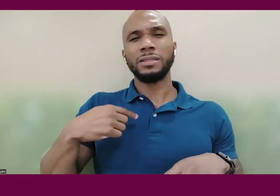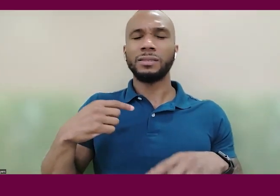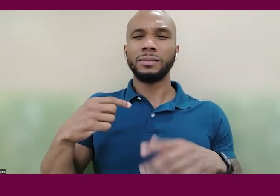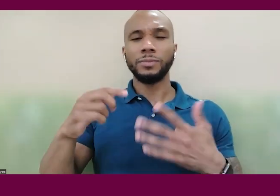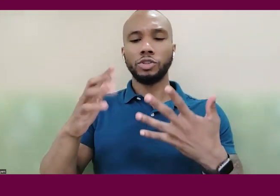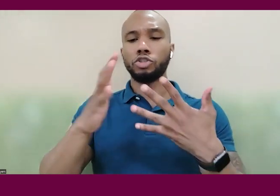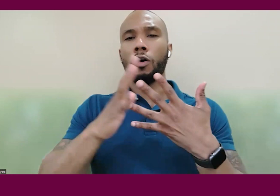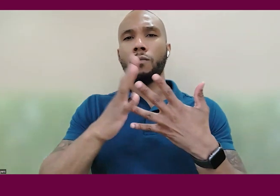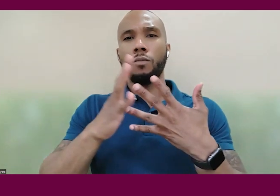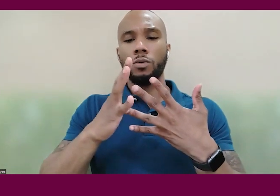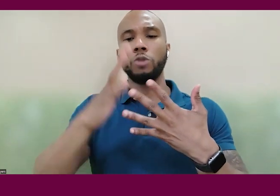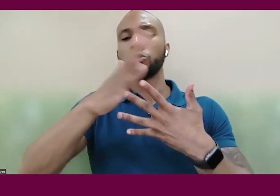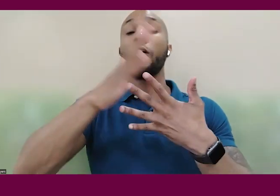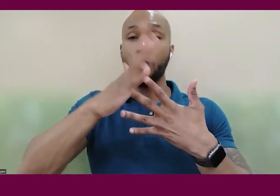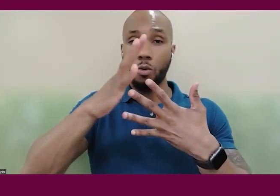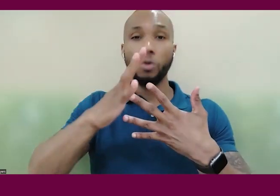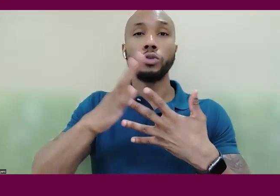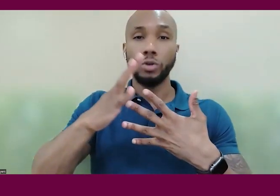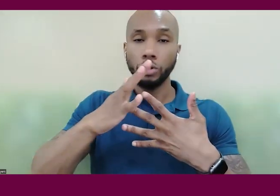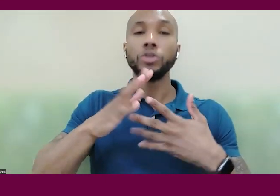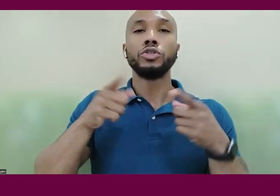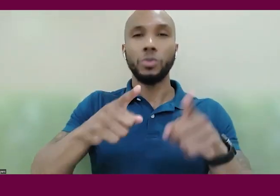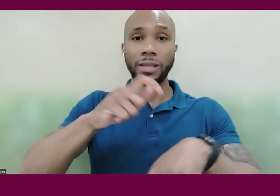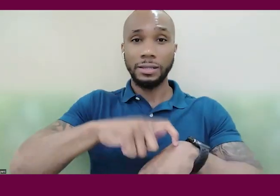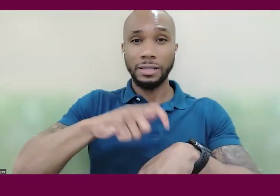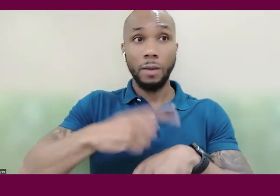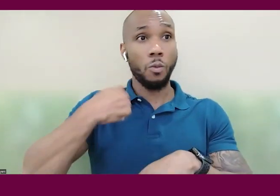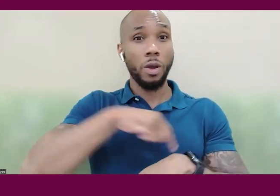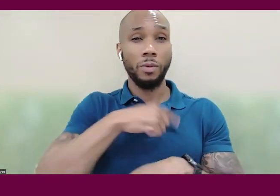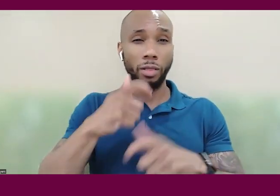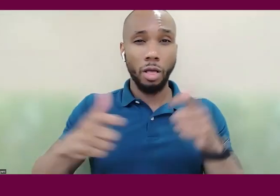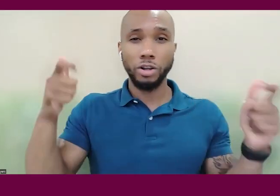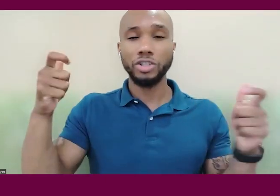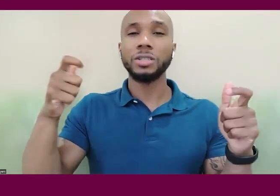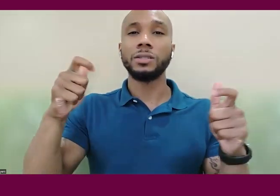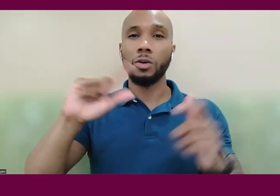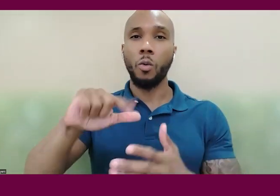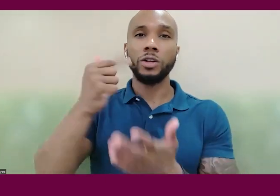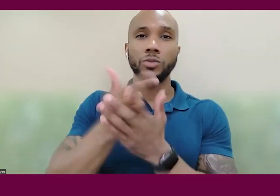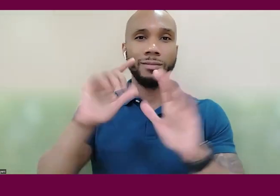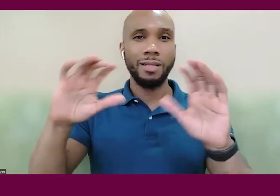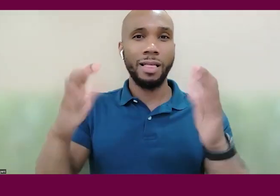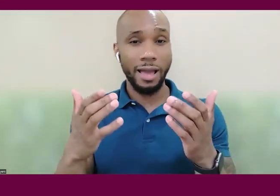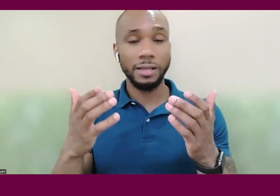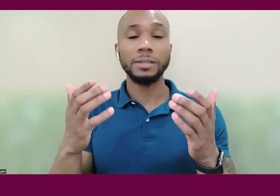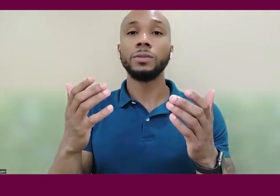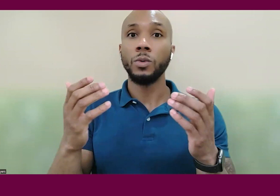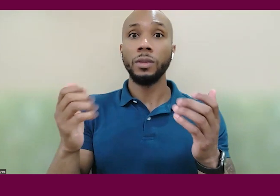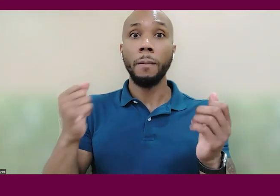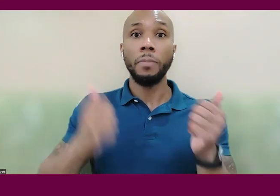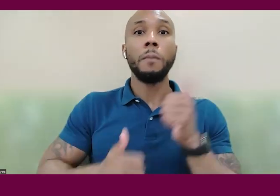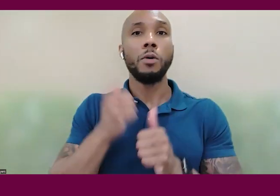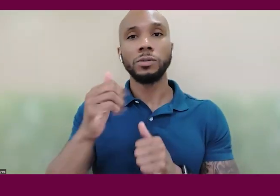We just happened to be the largest, the graduating class with the largest number of Black students.